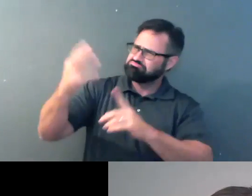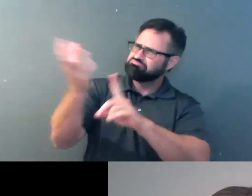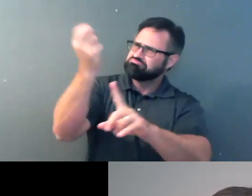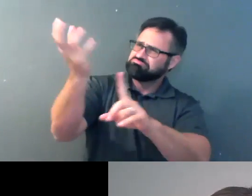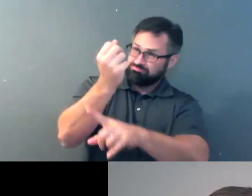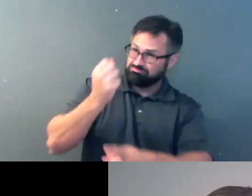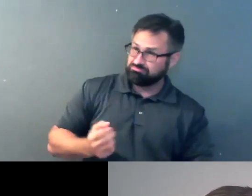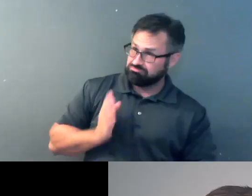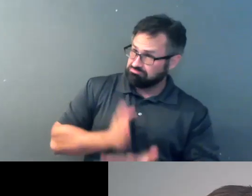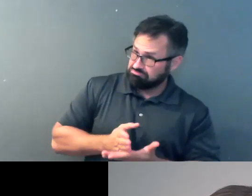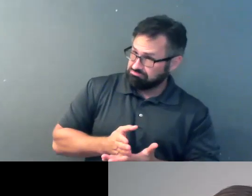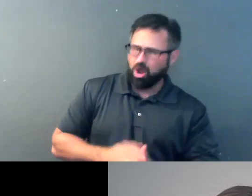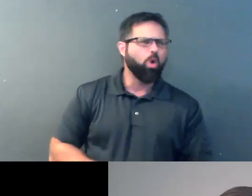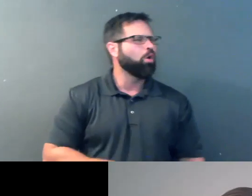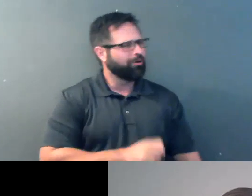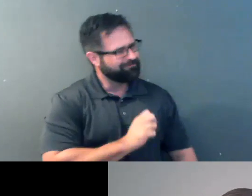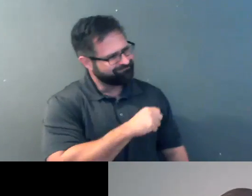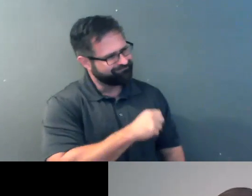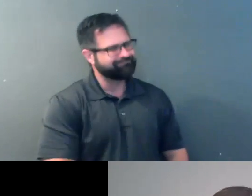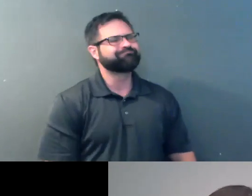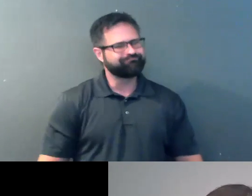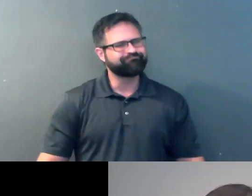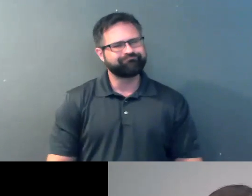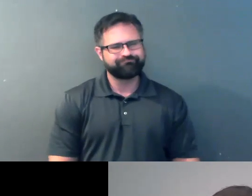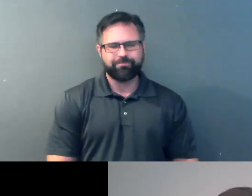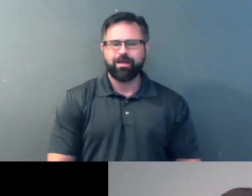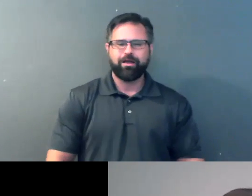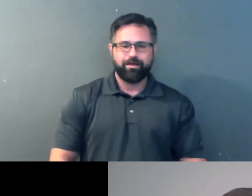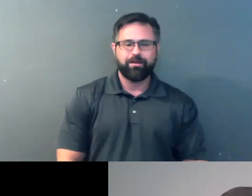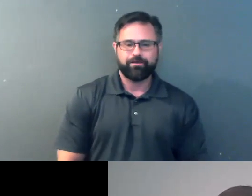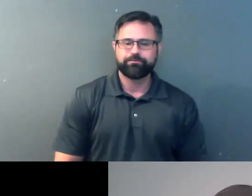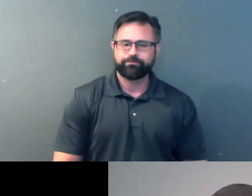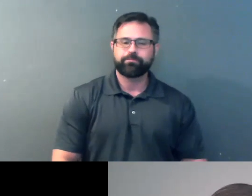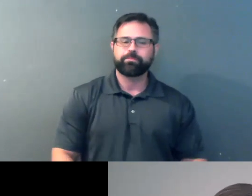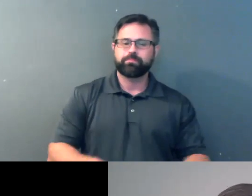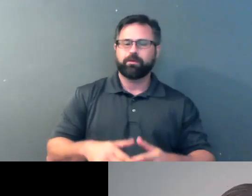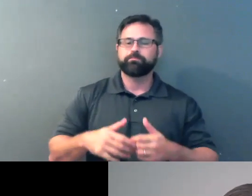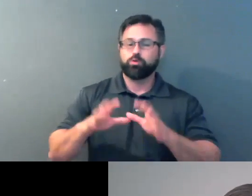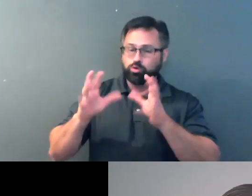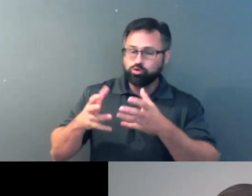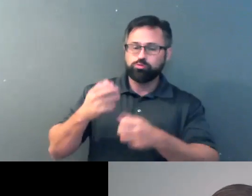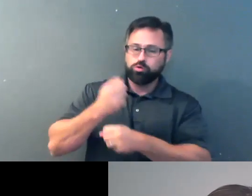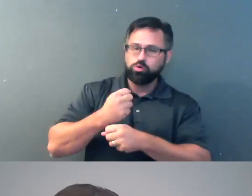yes yes you have a group who are working and they have established a guideline guidance